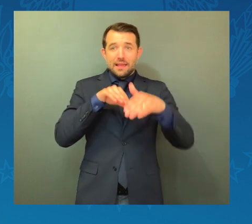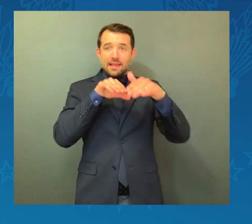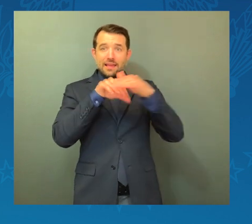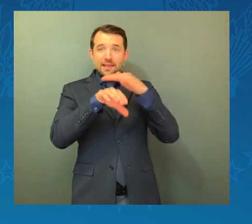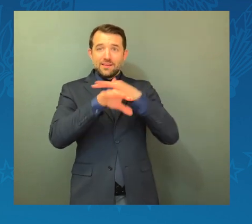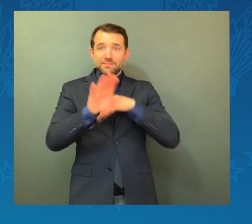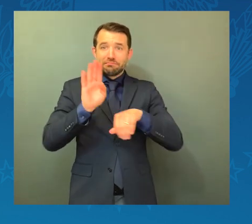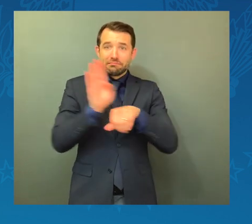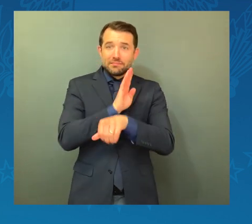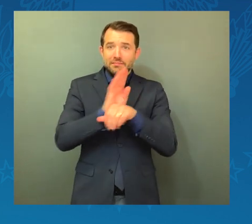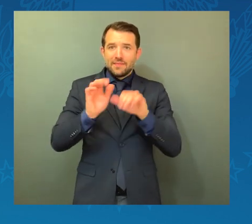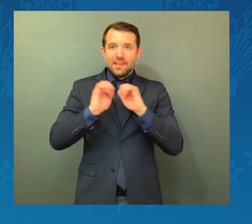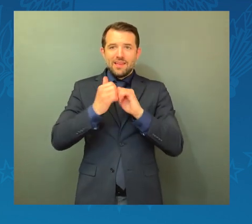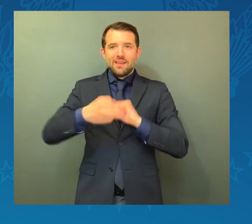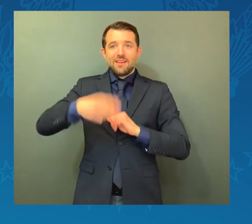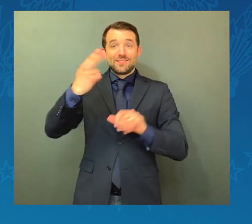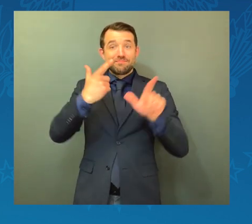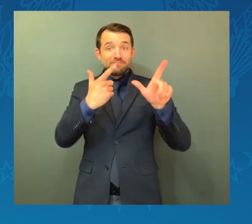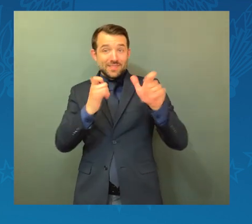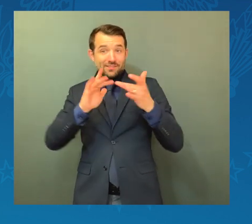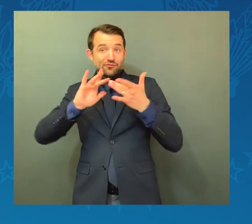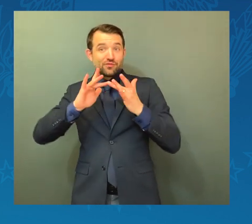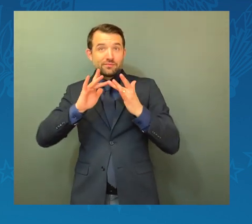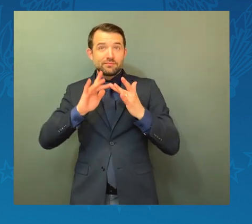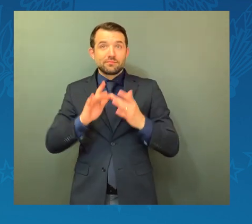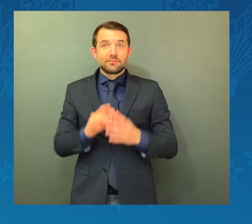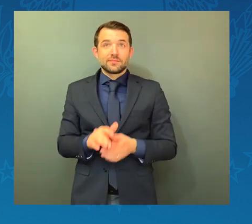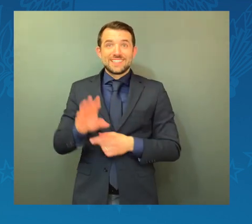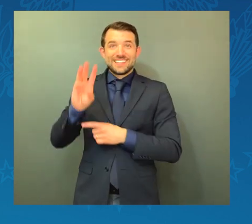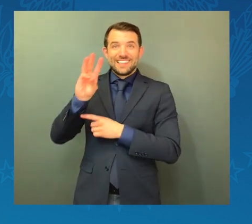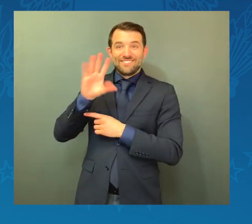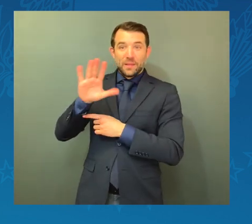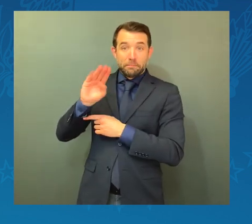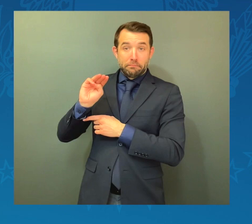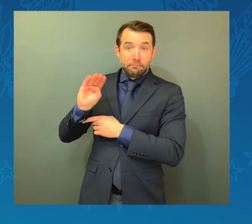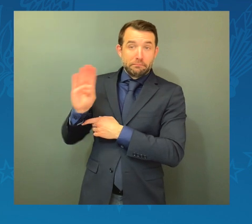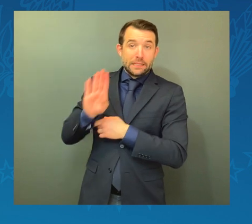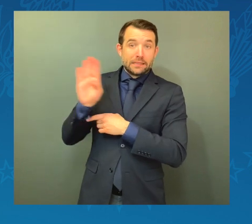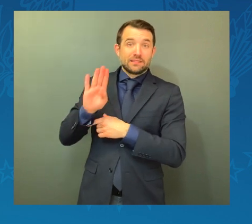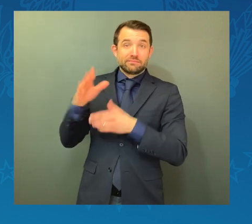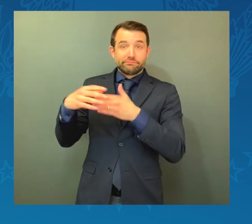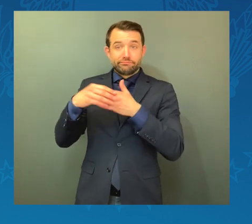invests $65 billion to ensure that every person in our nation